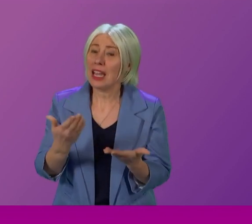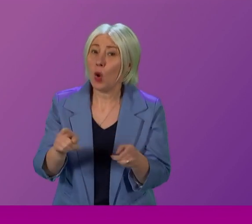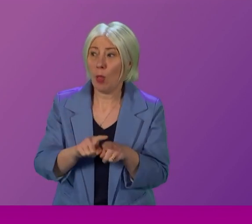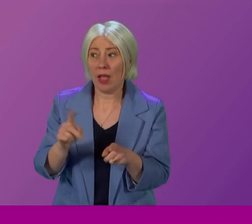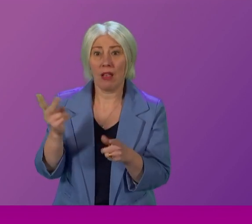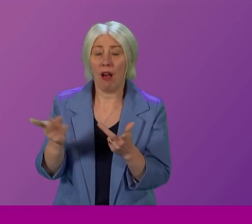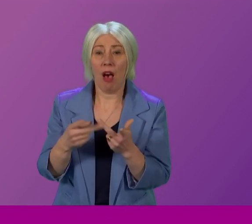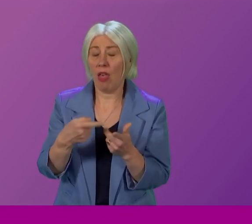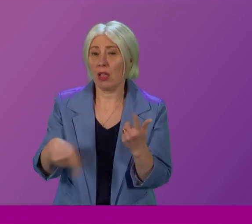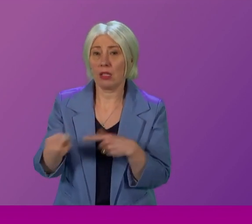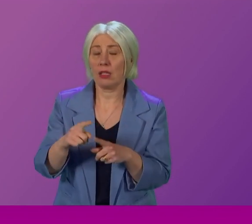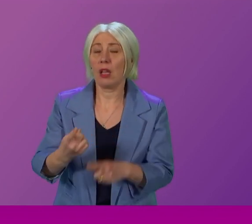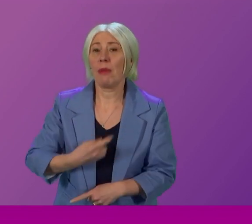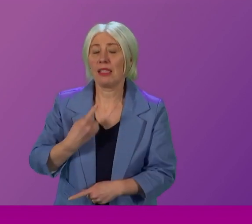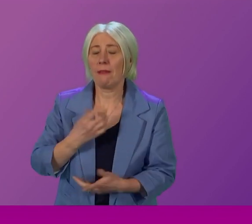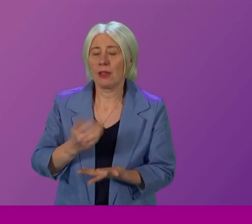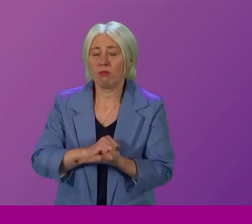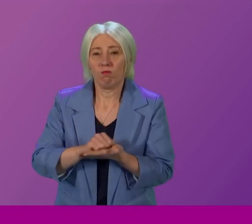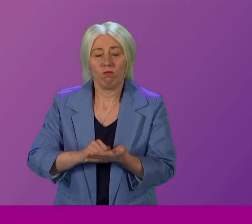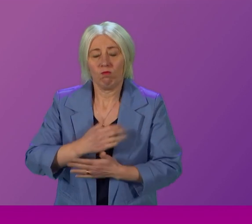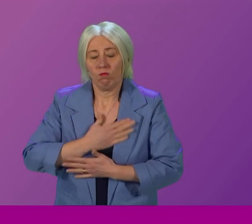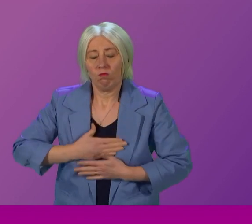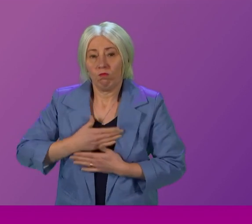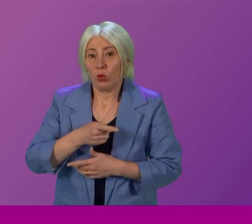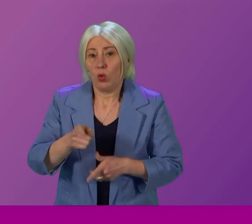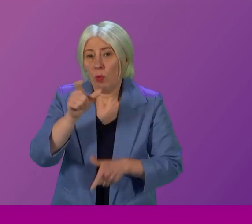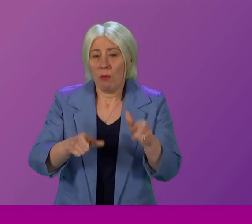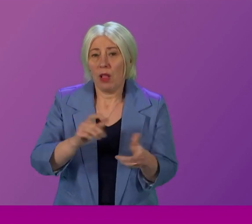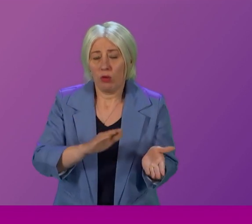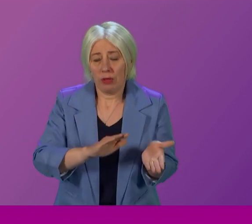Nicola Sturgeon have done, I send my condolences to all those who have lost a loved one in Turkey